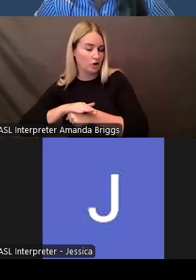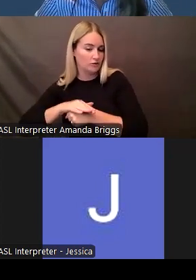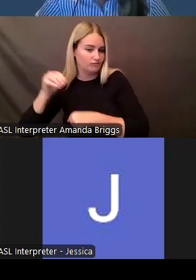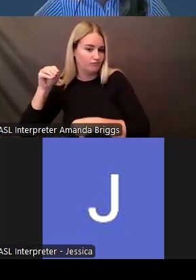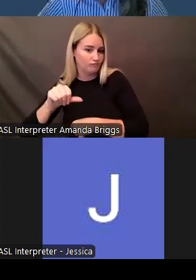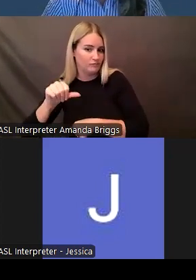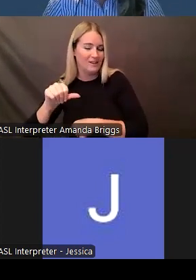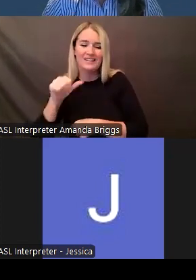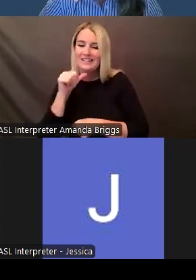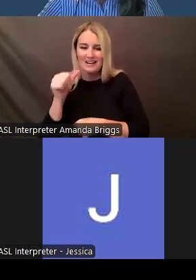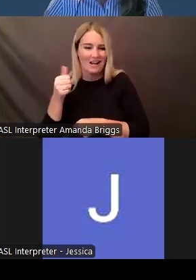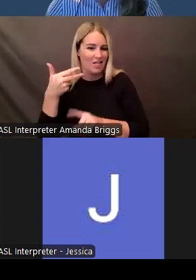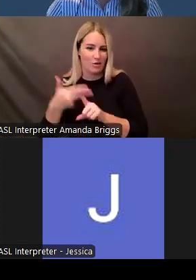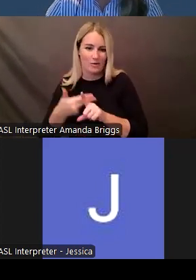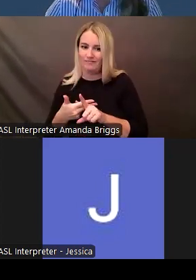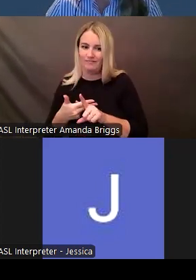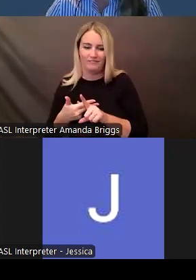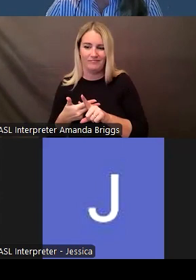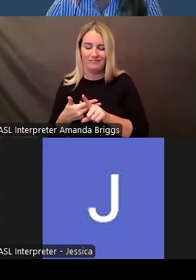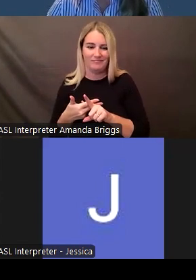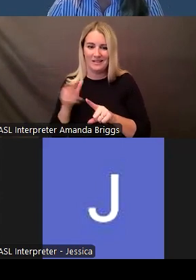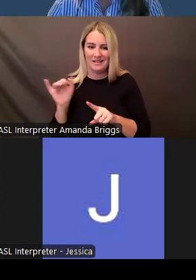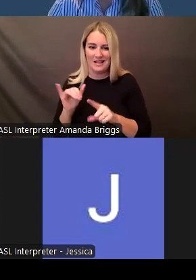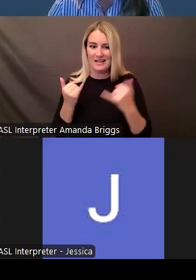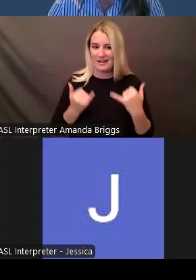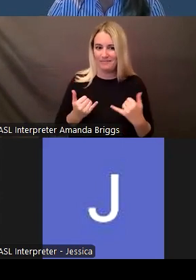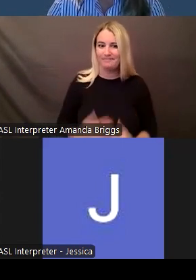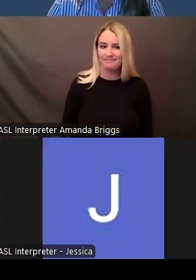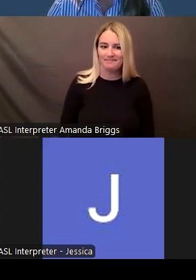Instead of the three that they're currently eligible for.